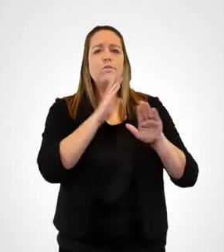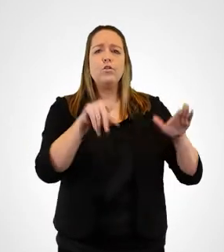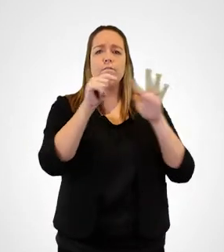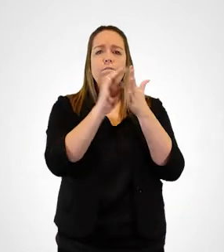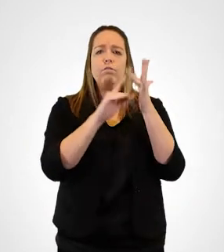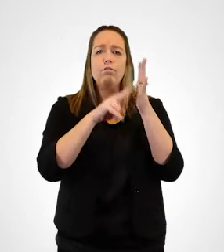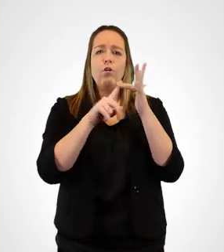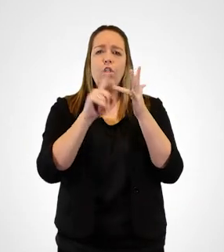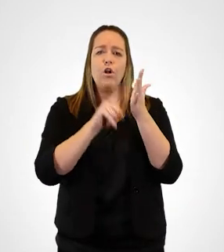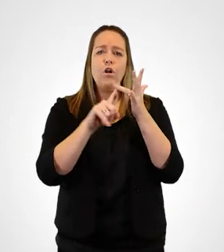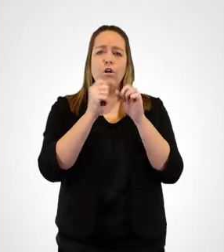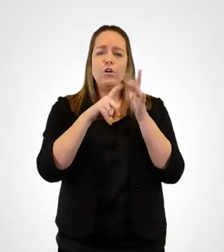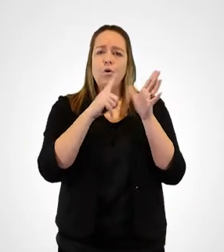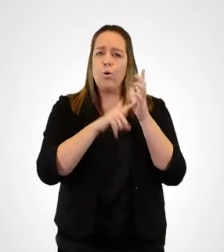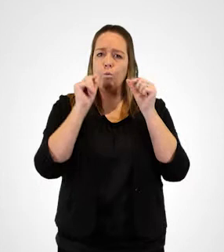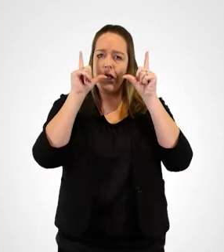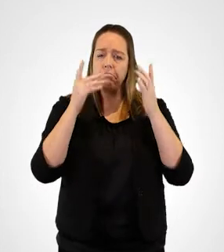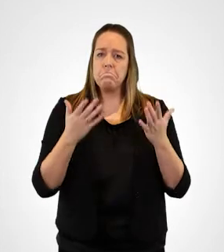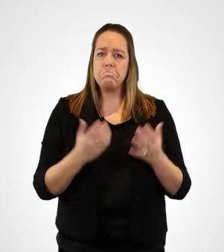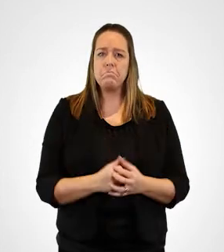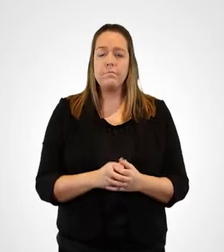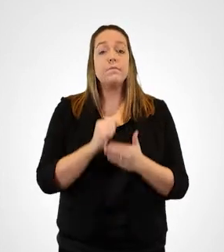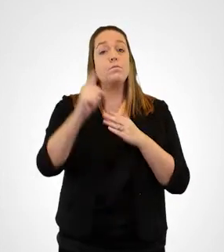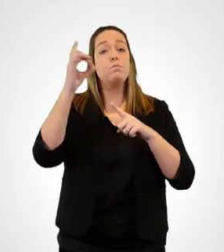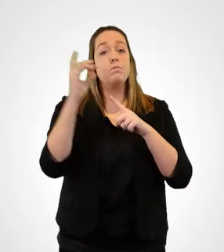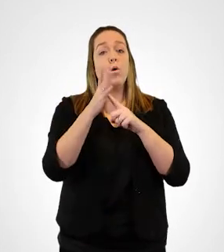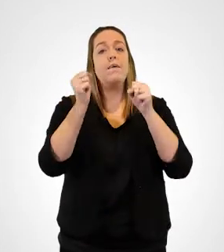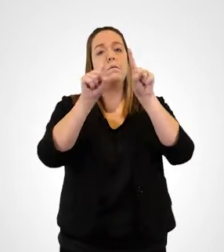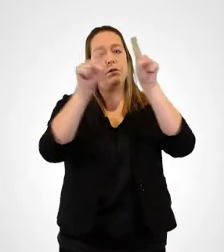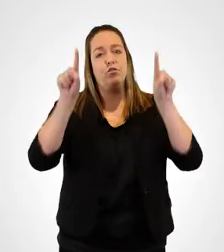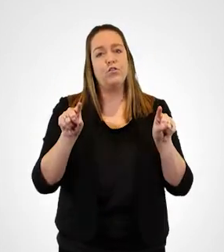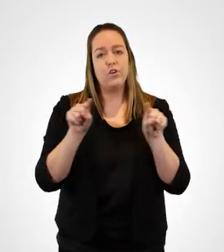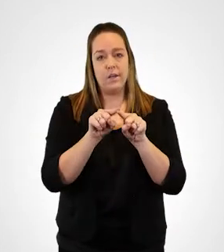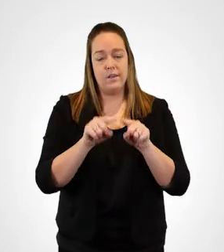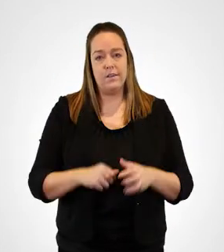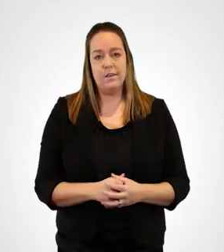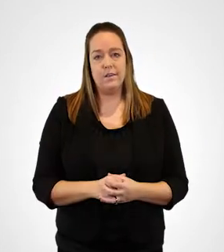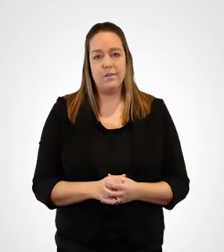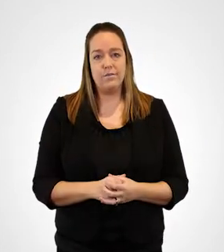Well, the first thing I thought that was really important was that we used pictures because I just thought